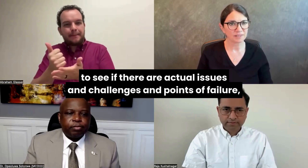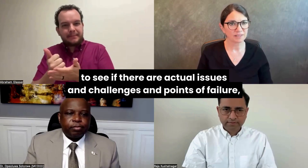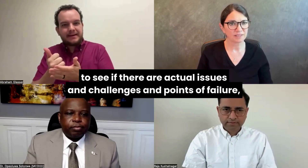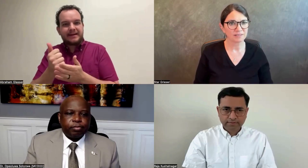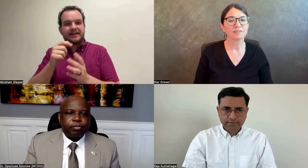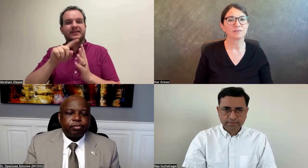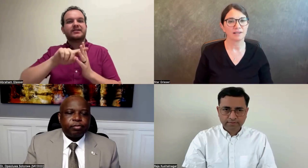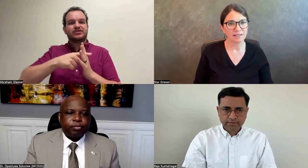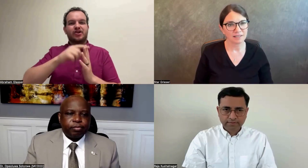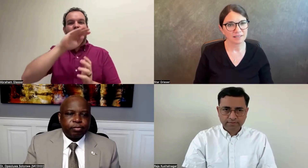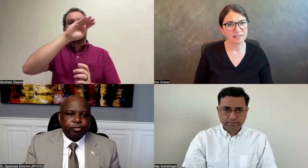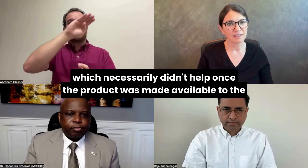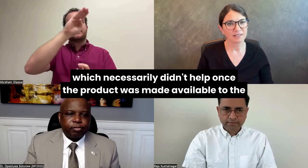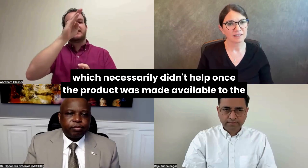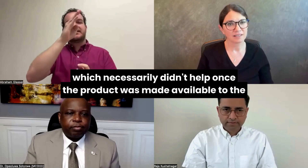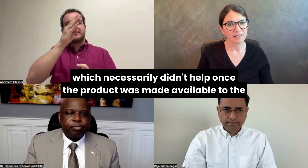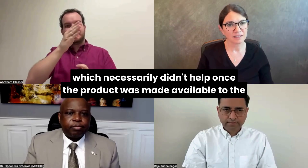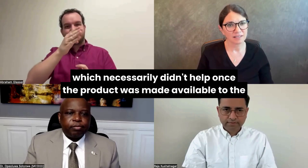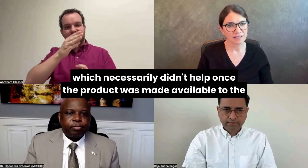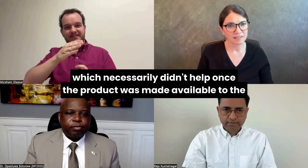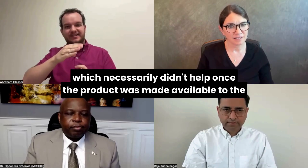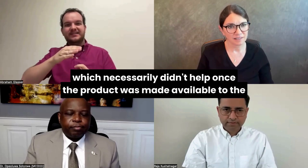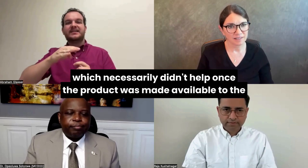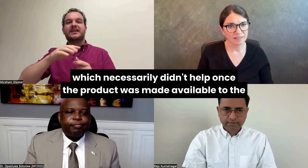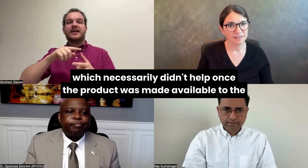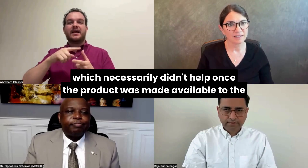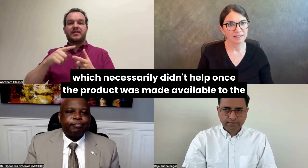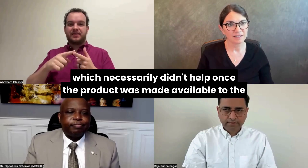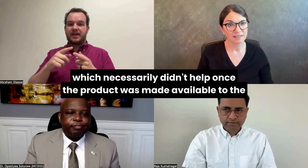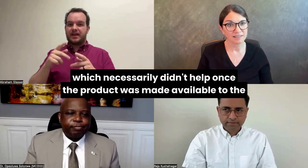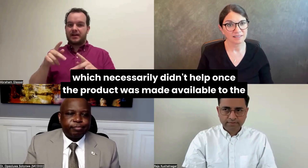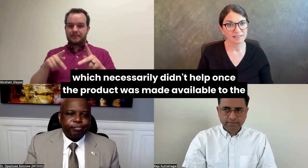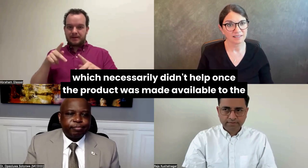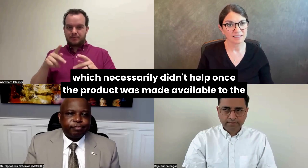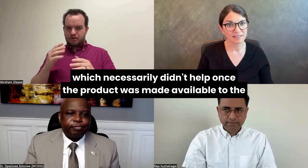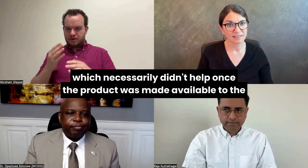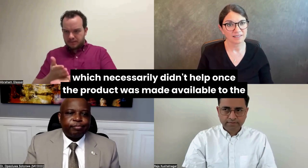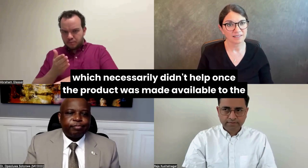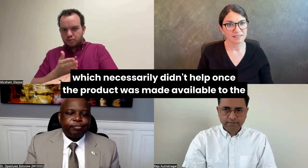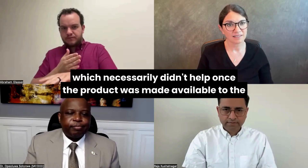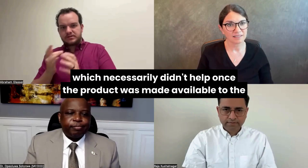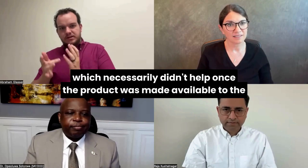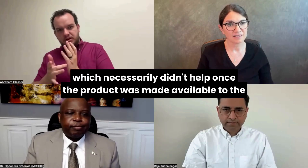which necessarily didn't help once the product was made available to the larger society.